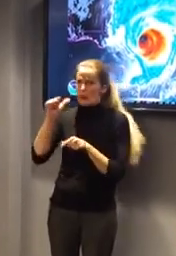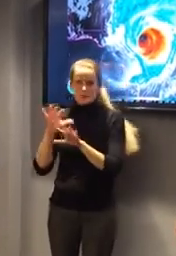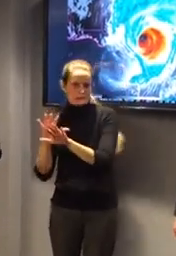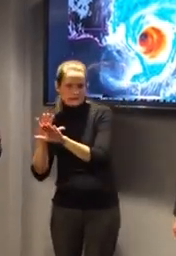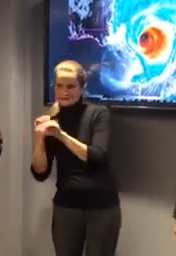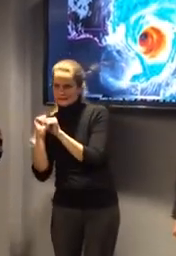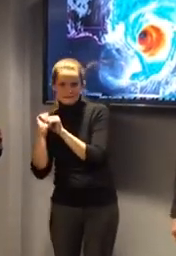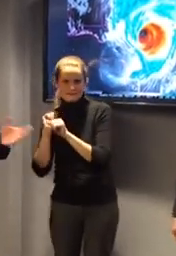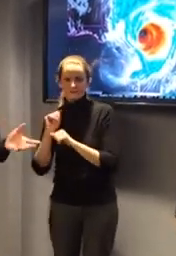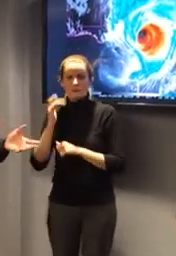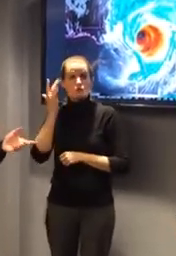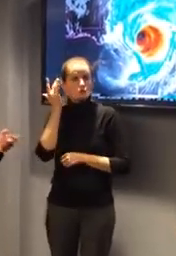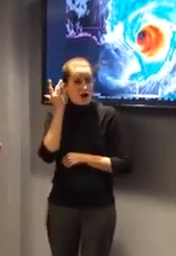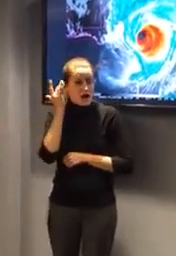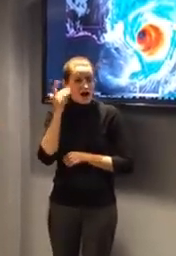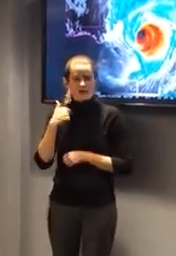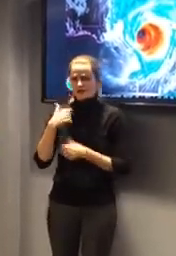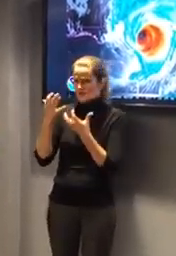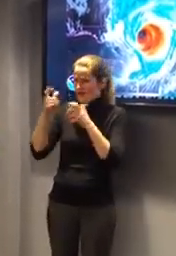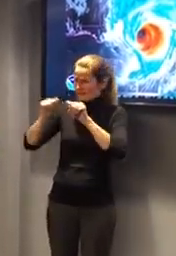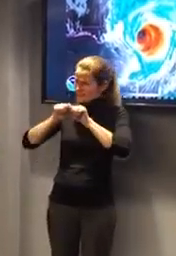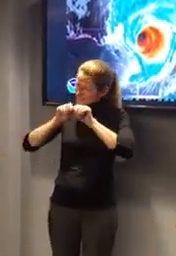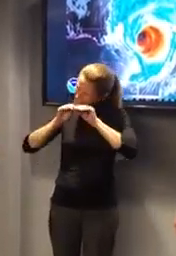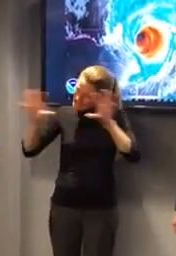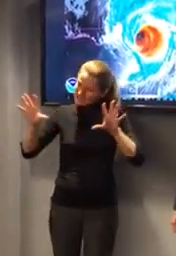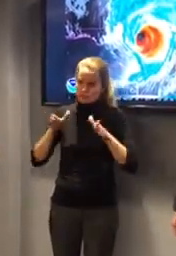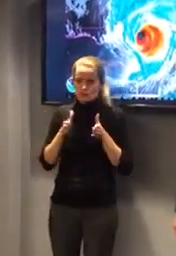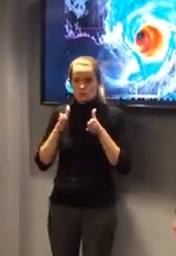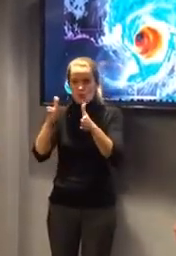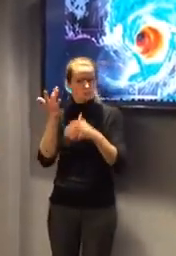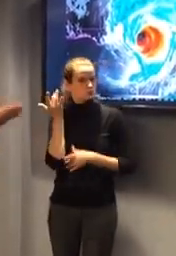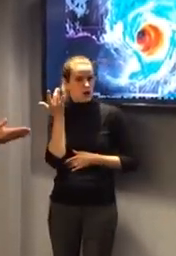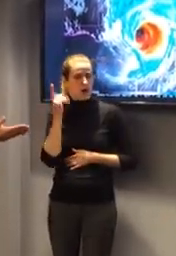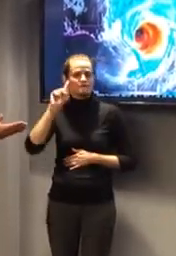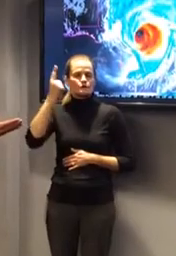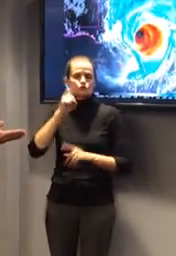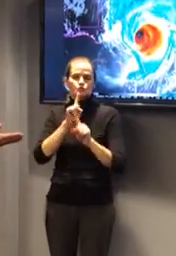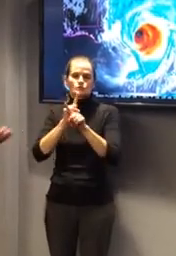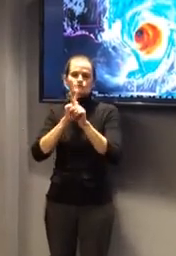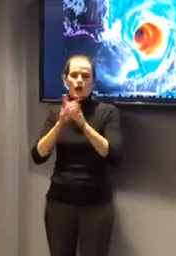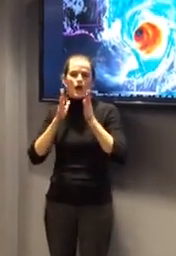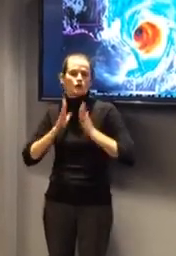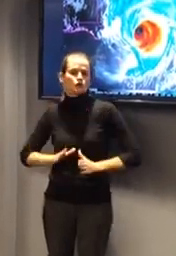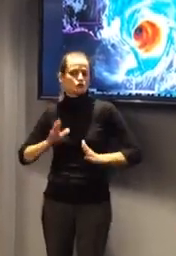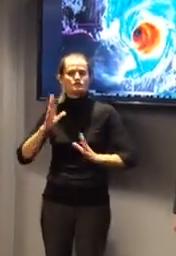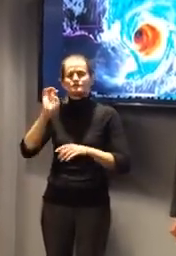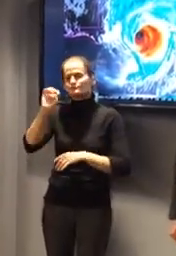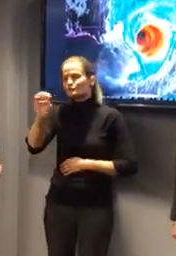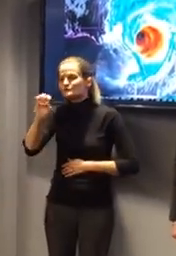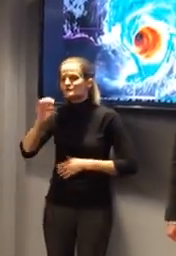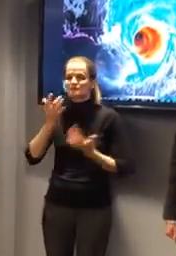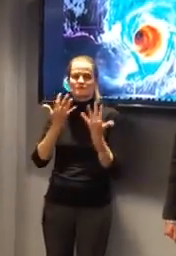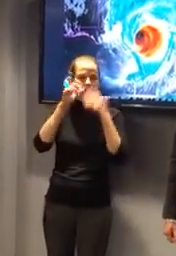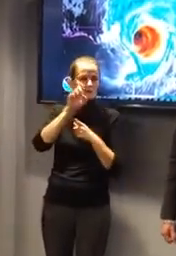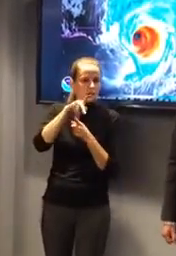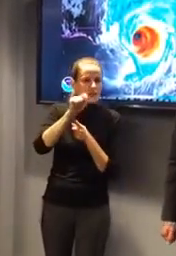So, Daniel, let's talk for a minute about the resources out there to help people. You know, you have a great web page, Hurricanes dot gov? Absolutely.